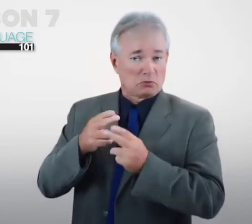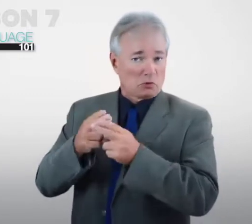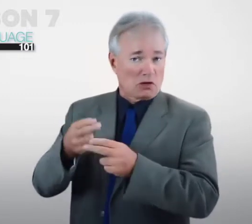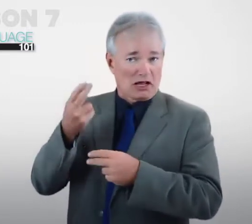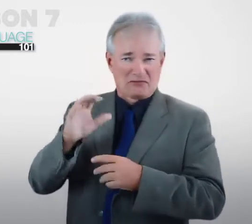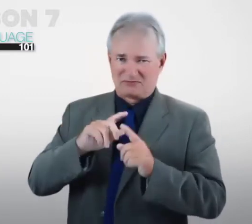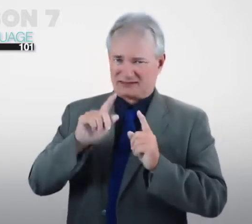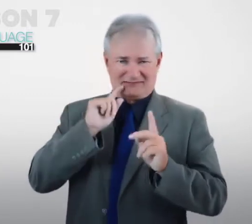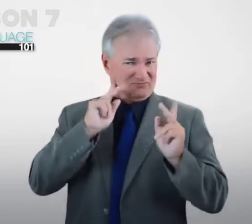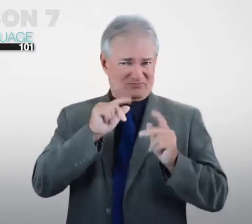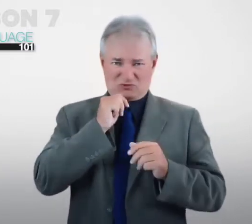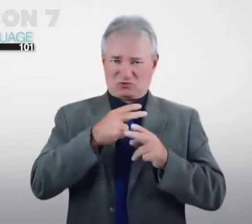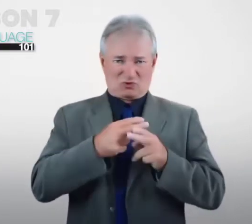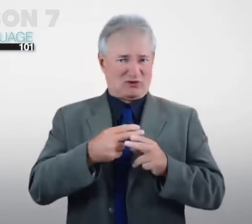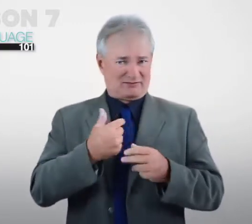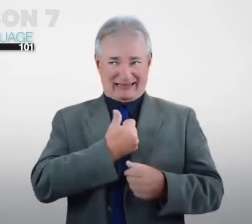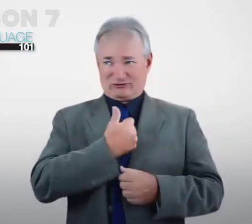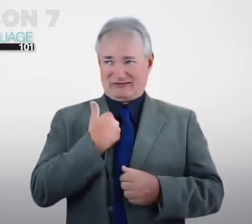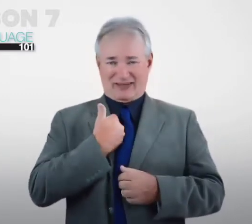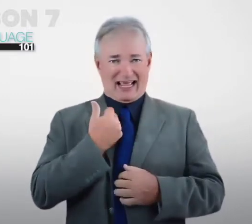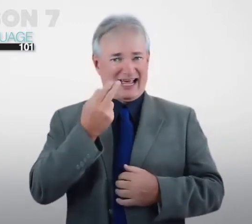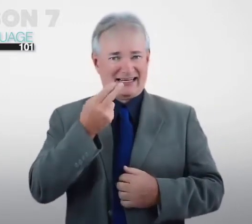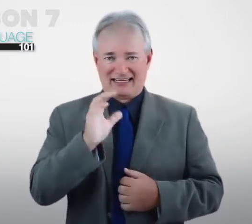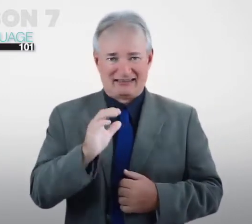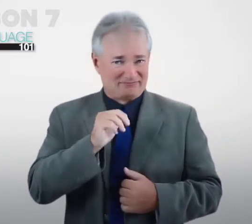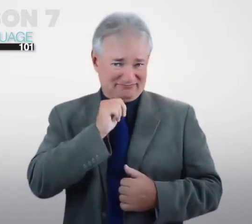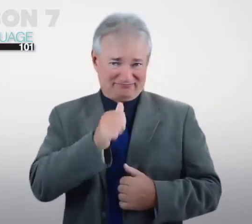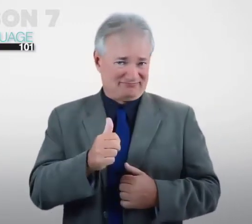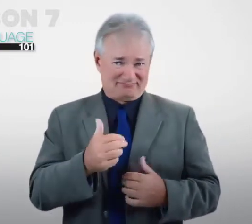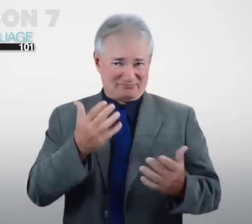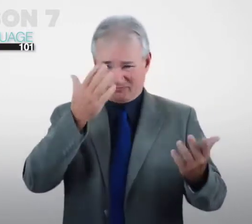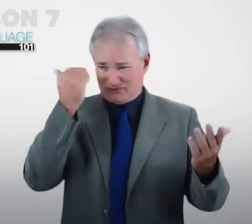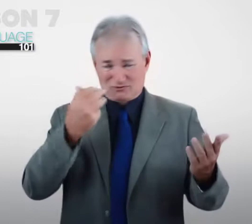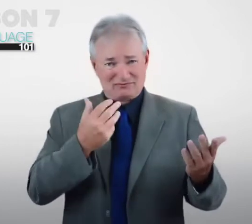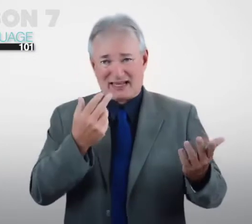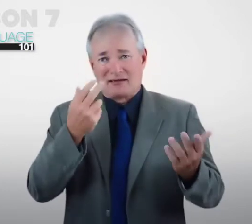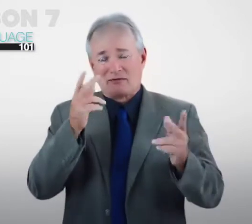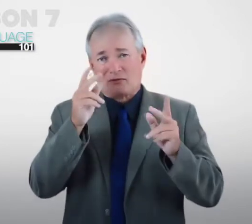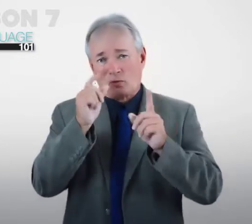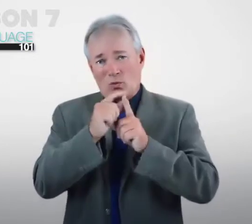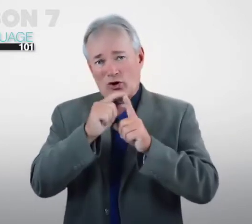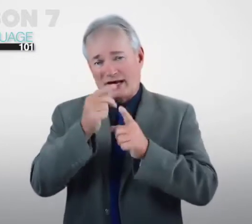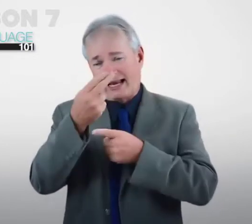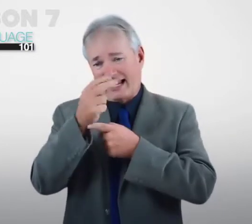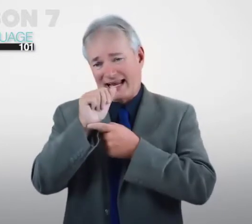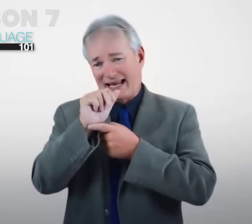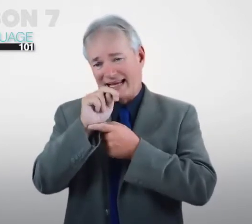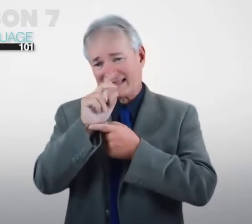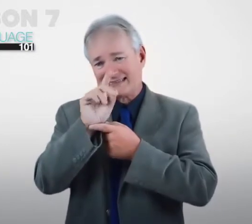and they might classify or label themselves as handicapped. But as a whole, the deaf community does not call ourselves handicap.